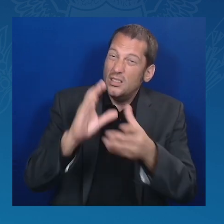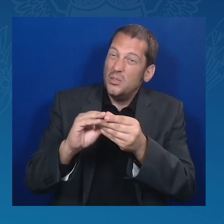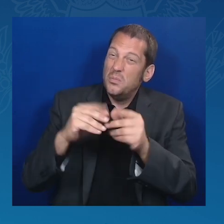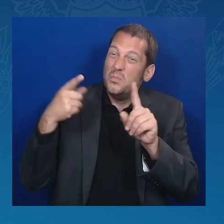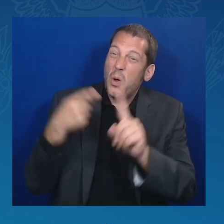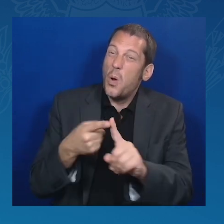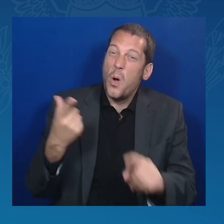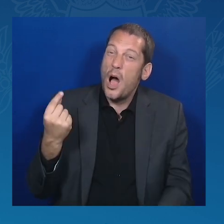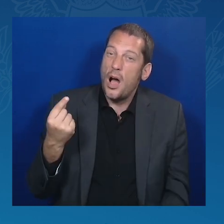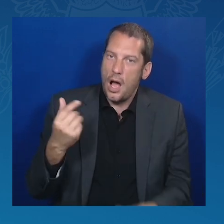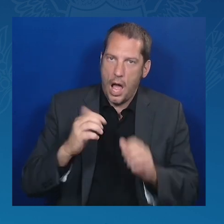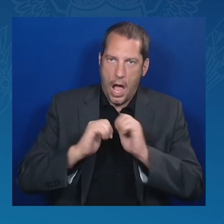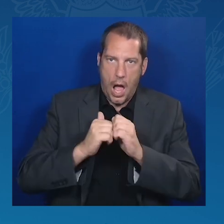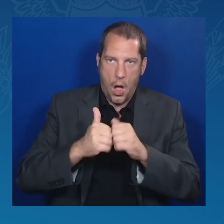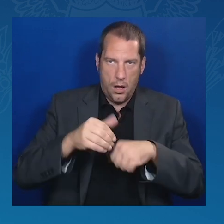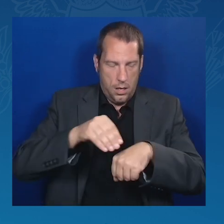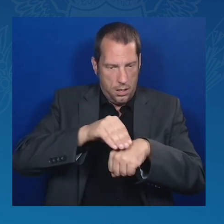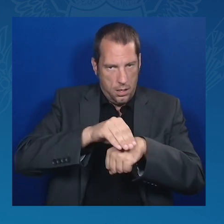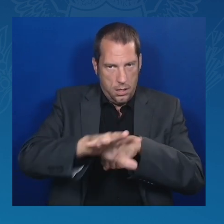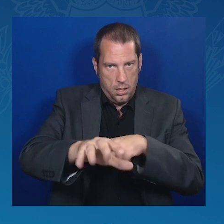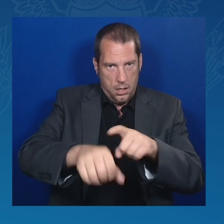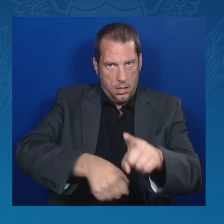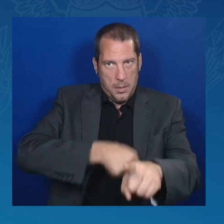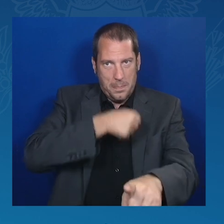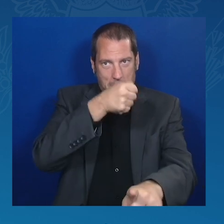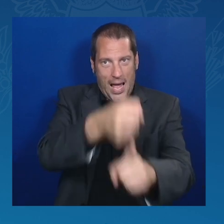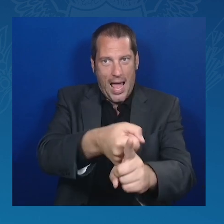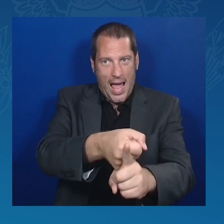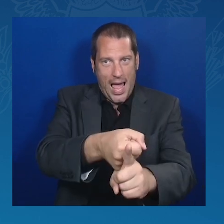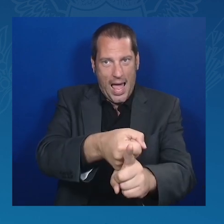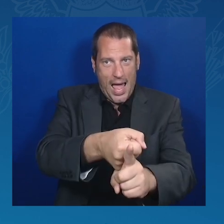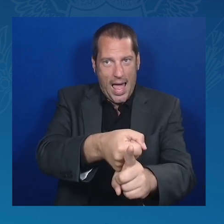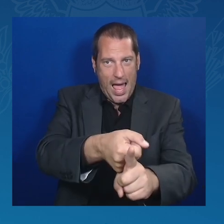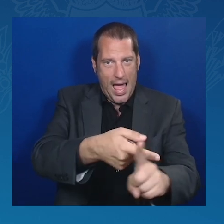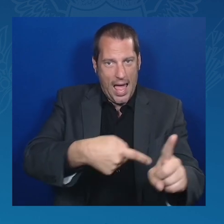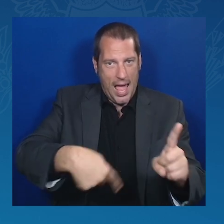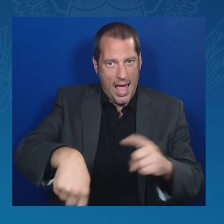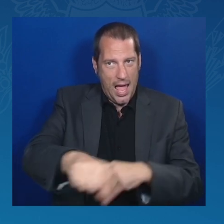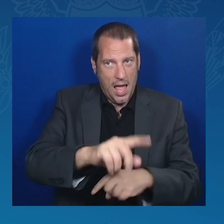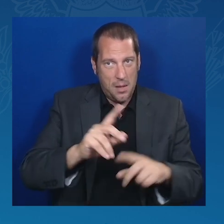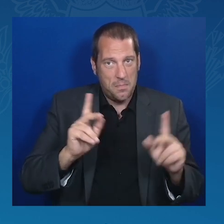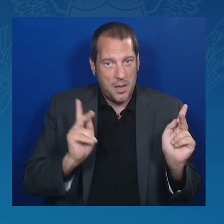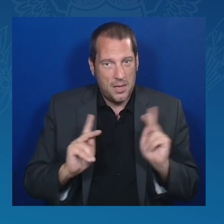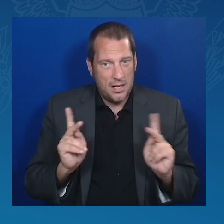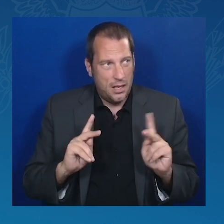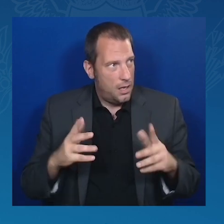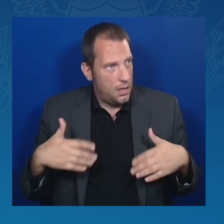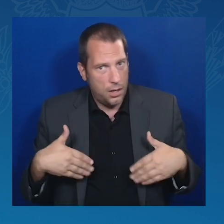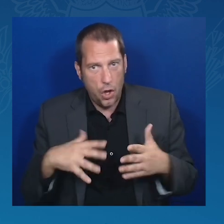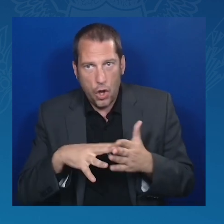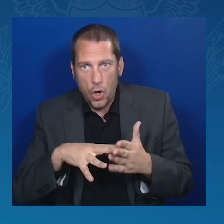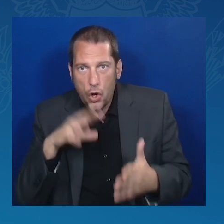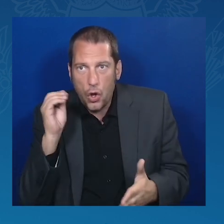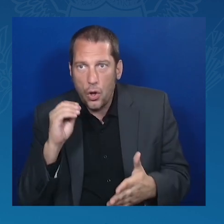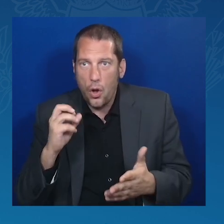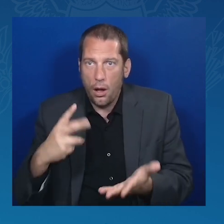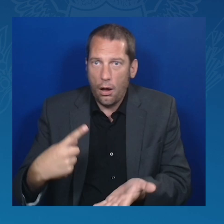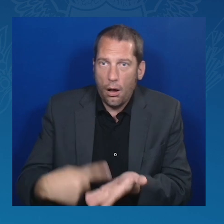still have yet to be learned and talked about. Like, it's just so profound the many ways